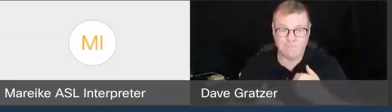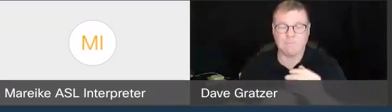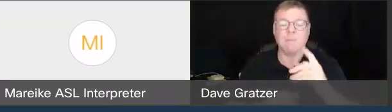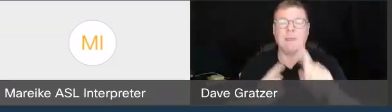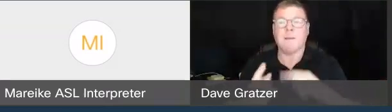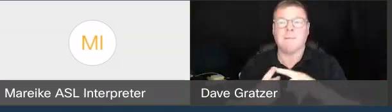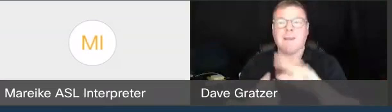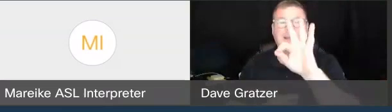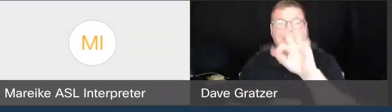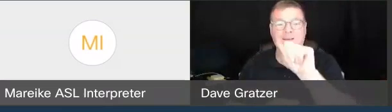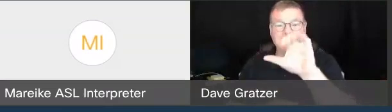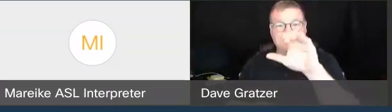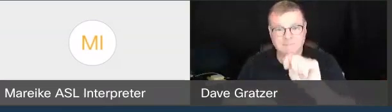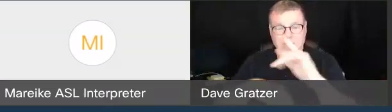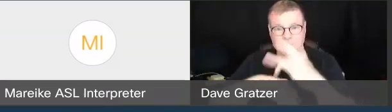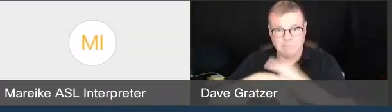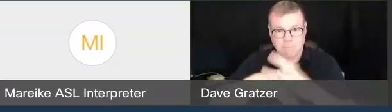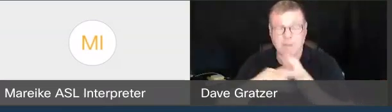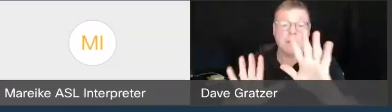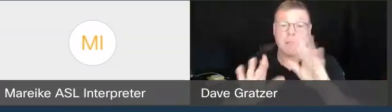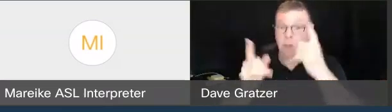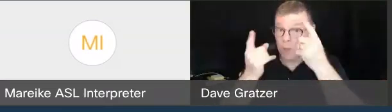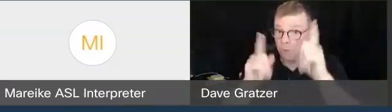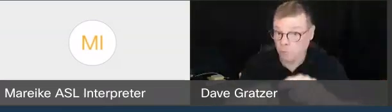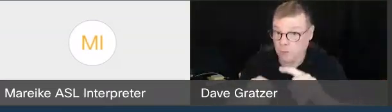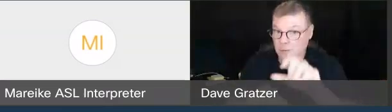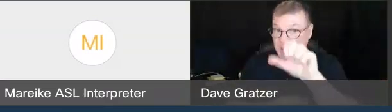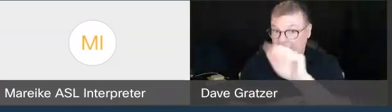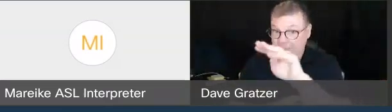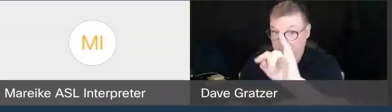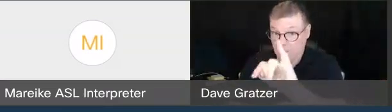FACT eligibility. So there's agreement about severe and persistent mental illness, but there is